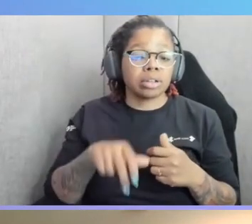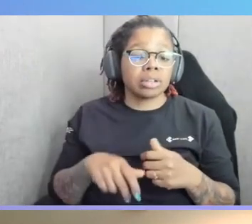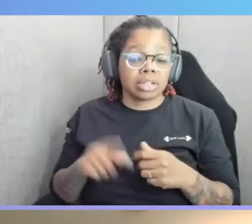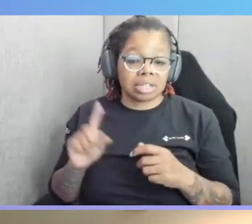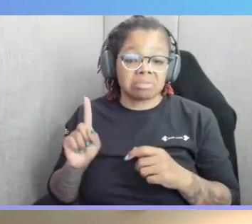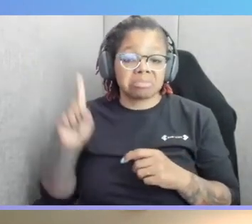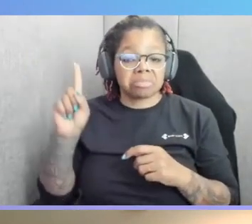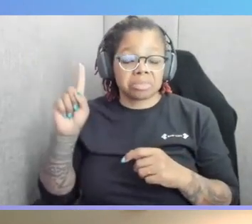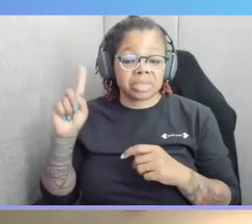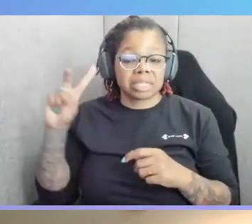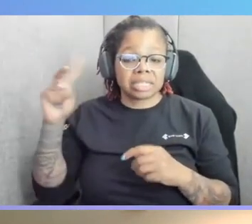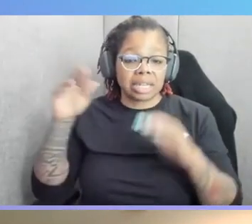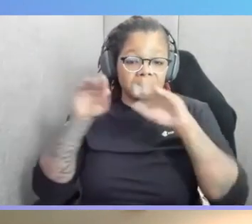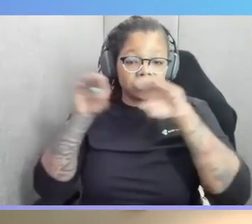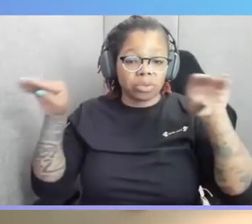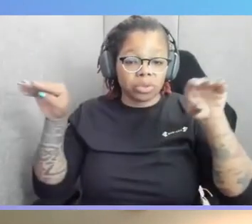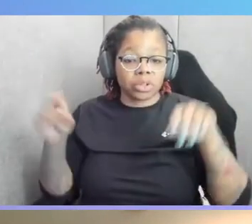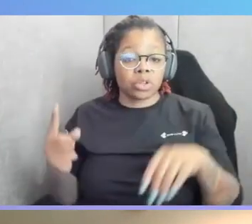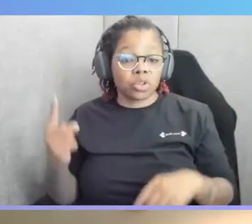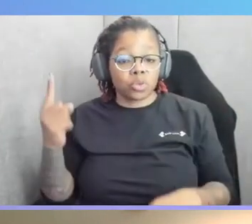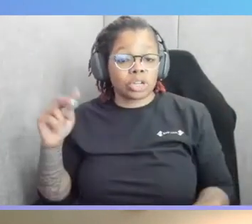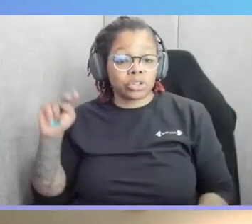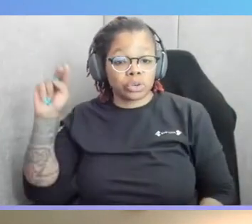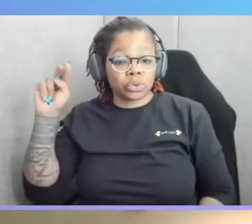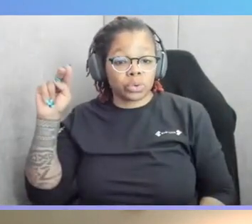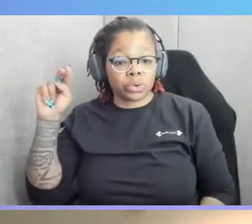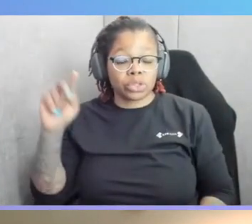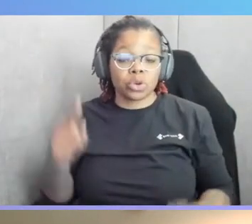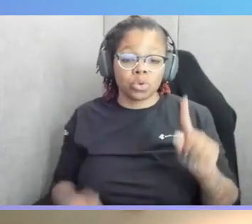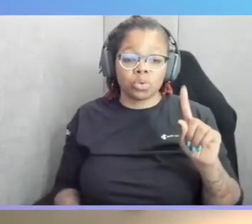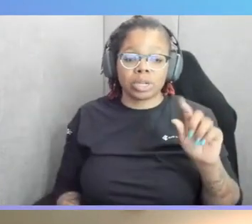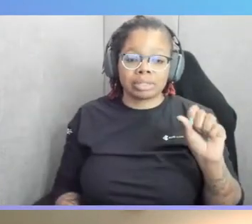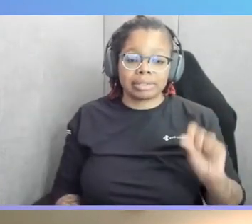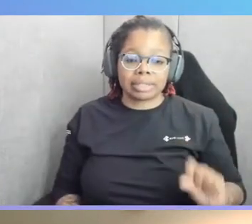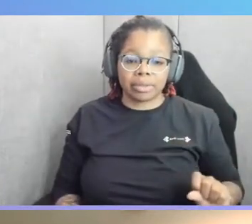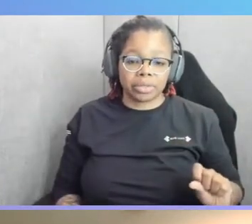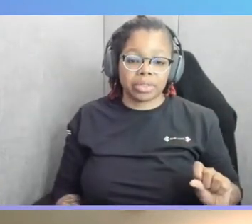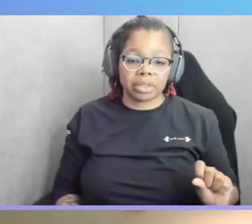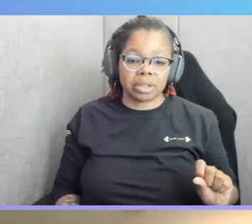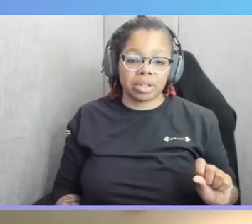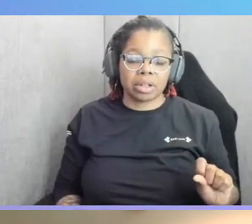north, and one to the south. The staircases separate the great